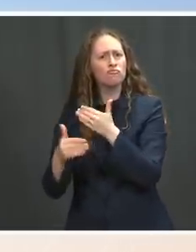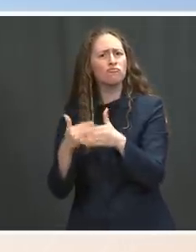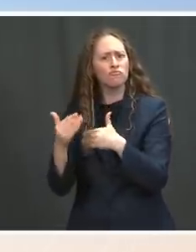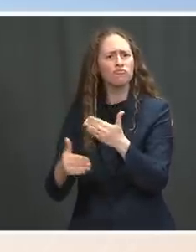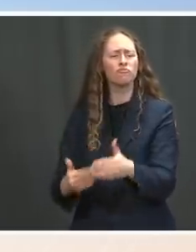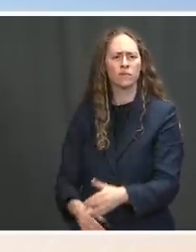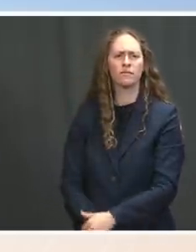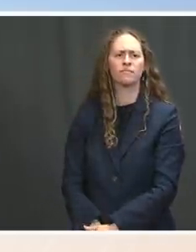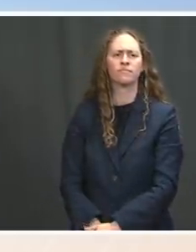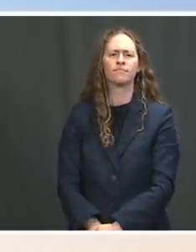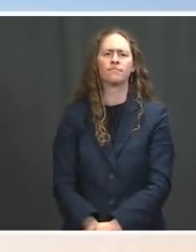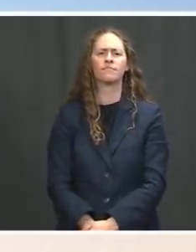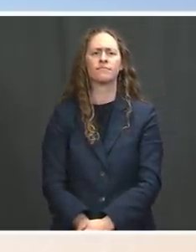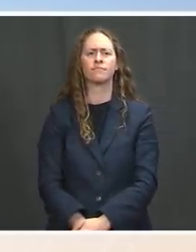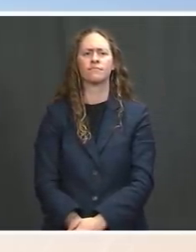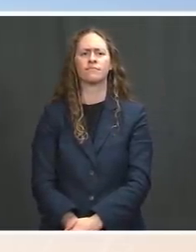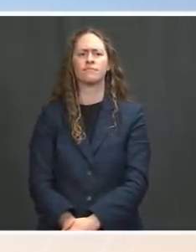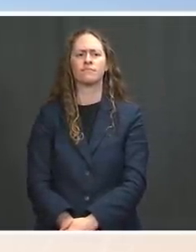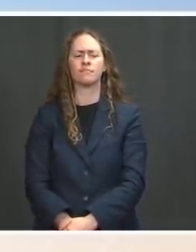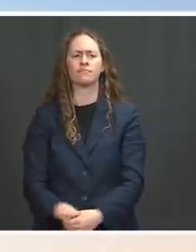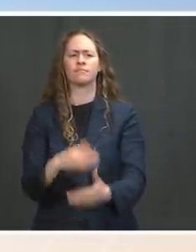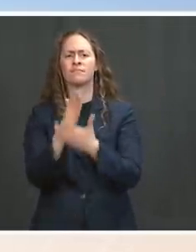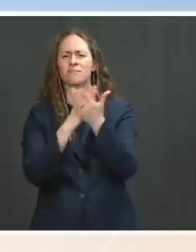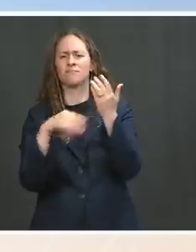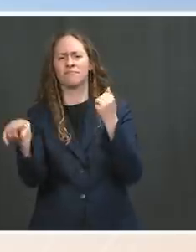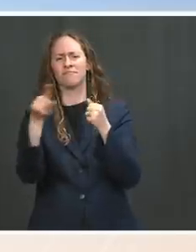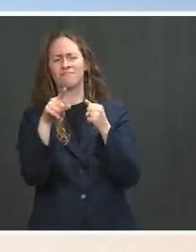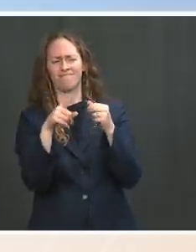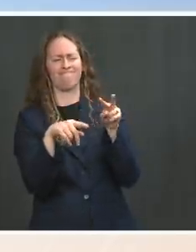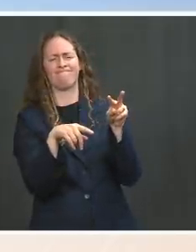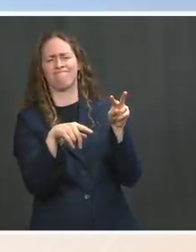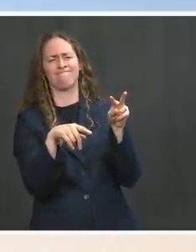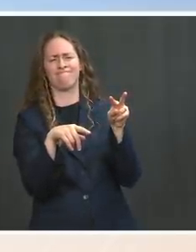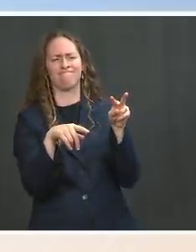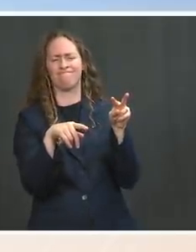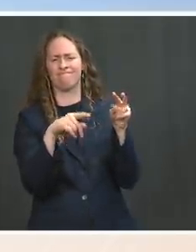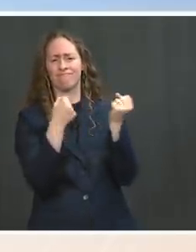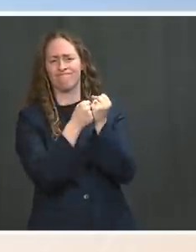So does this reflect the White House's thinking, that the goal is for Americans to view the President